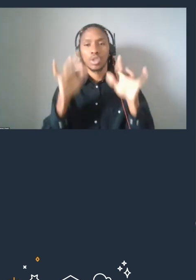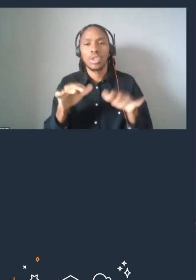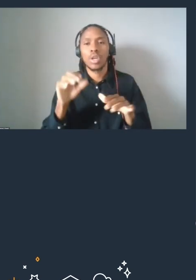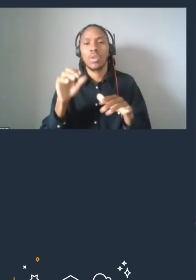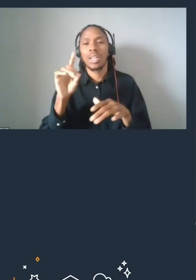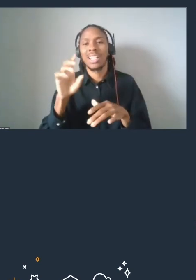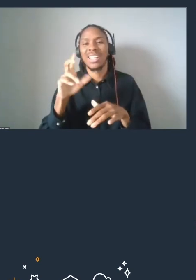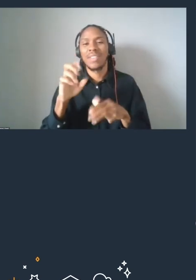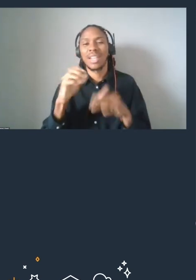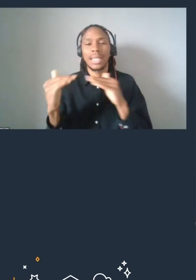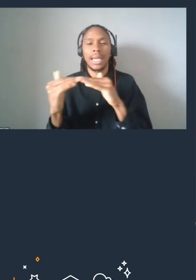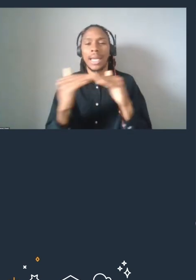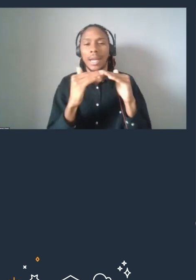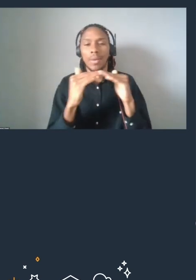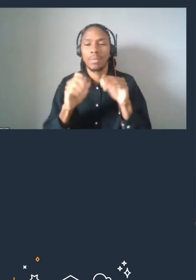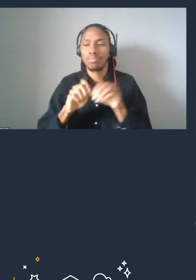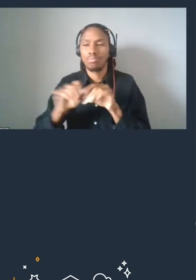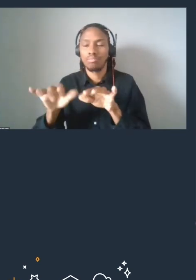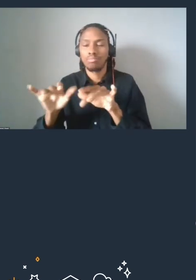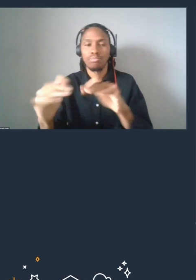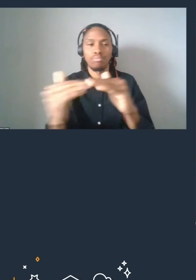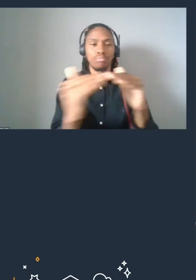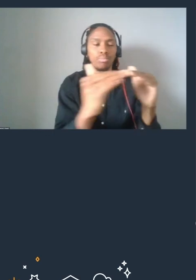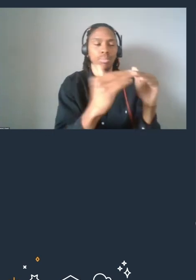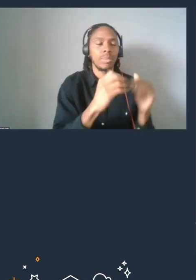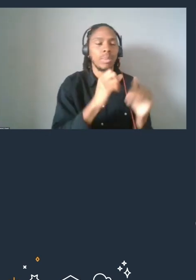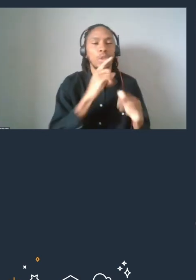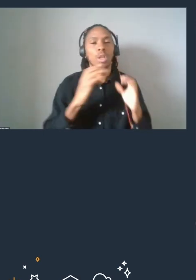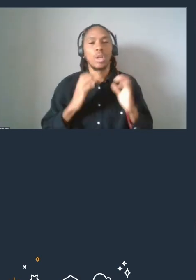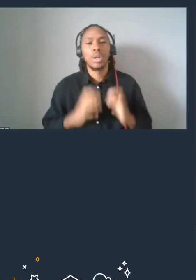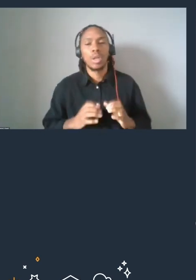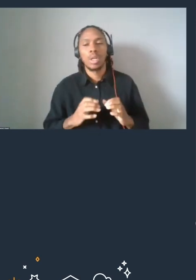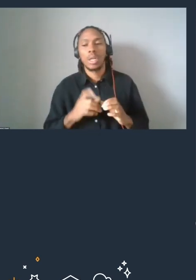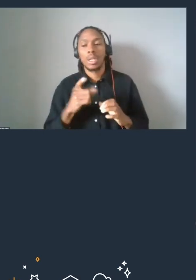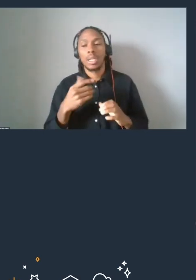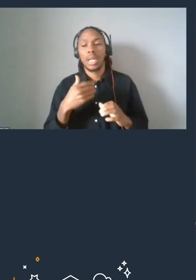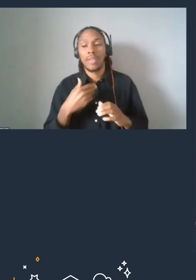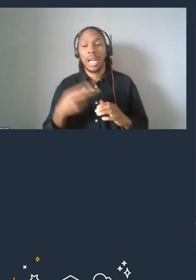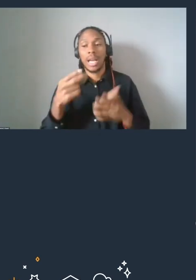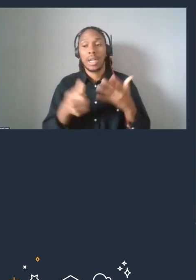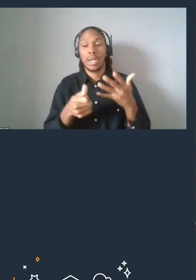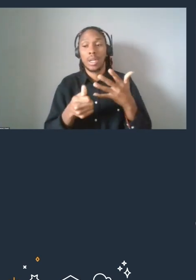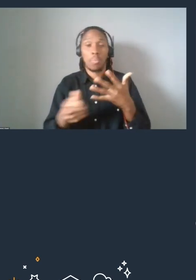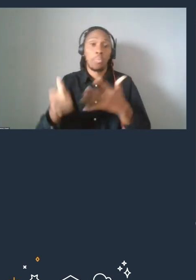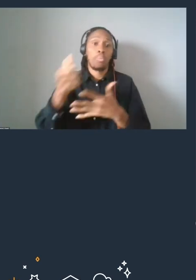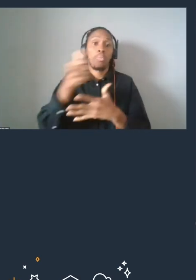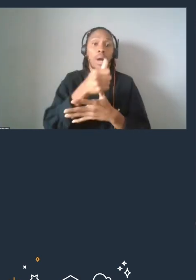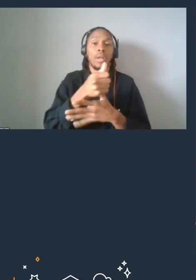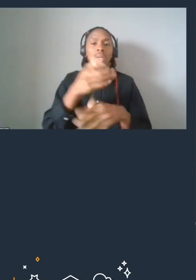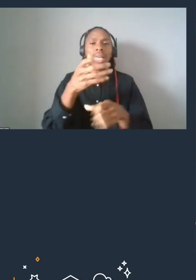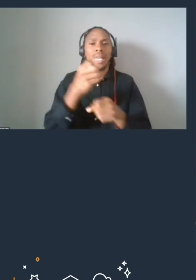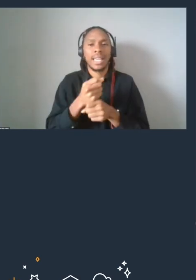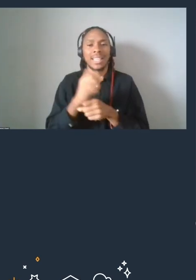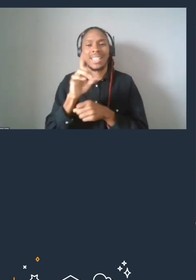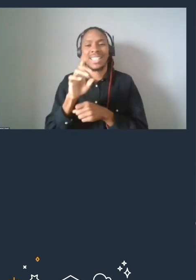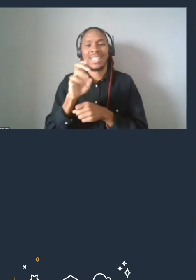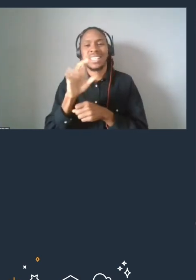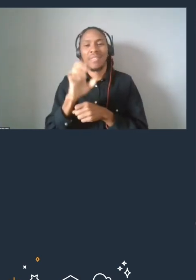that also helps make sure that the customers who have a higher priority need gets those Snow devices at the right time.